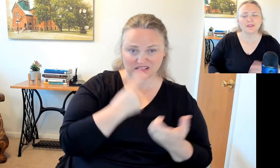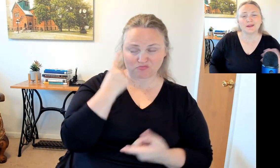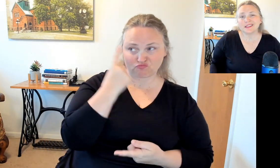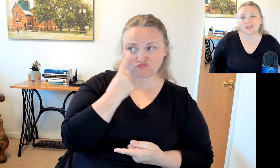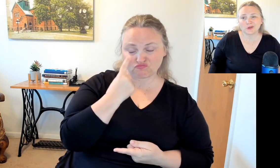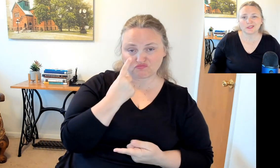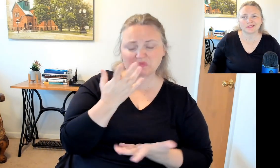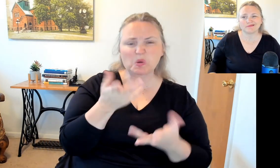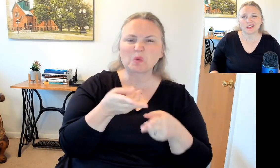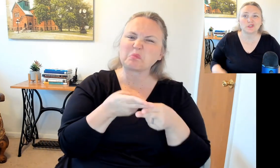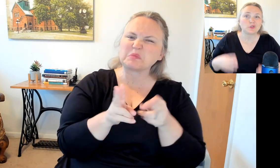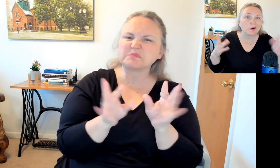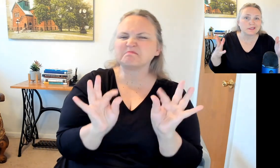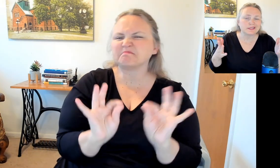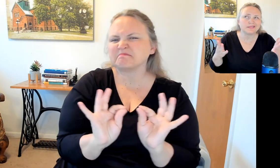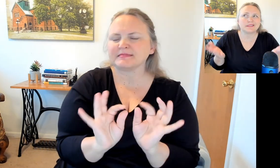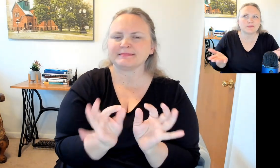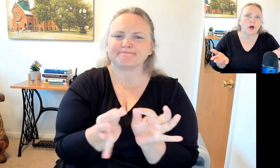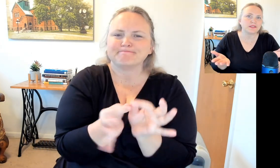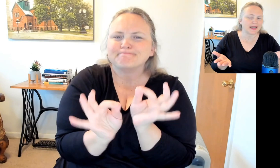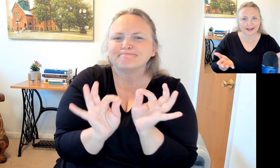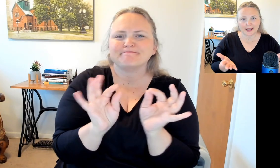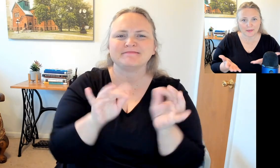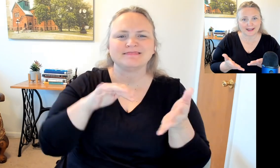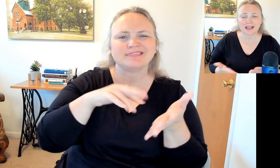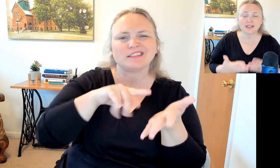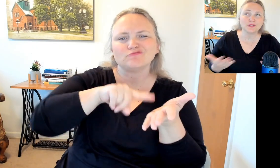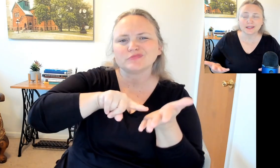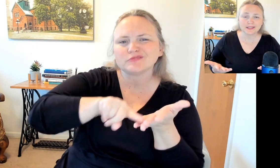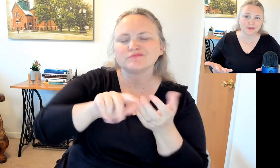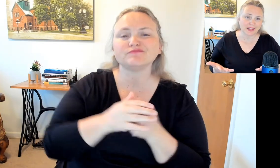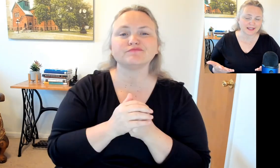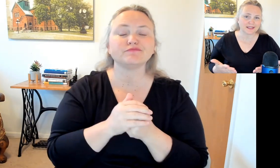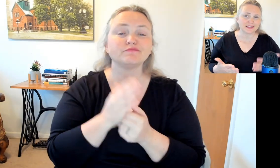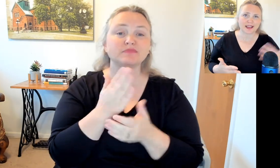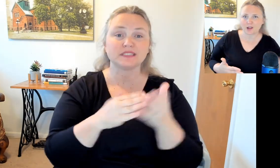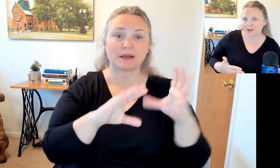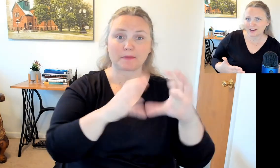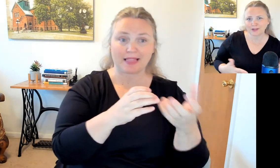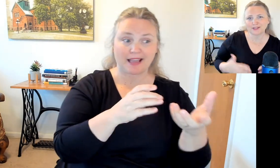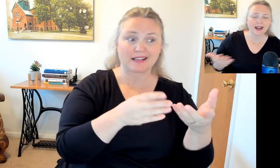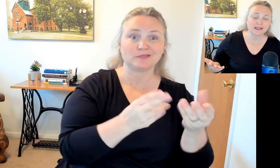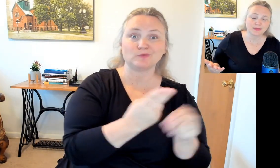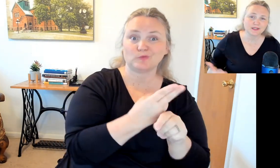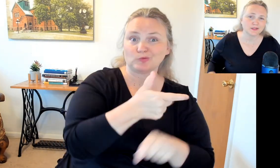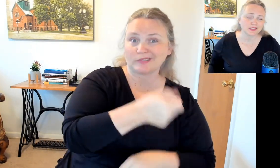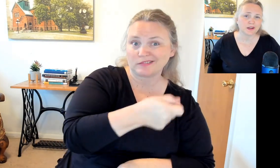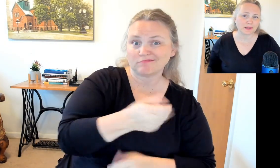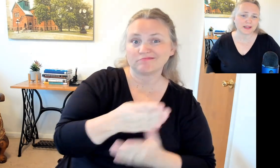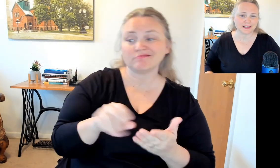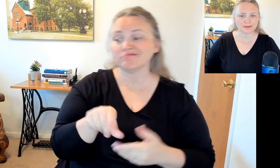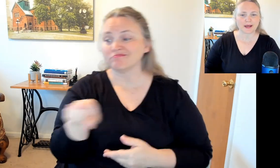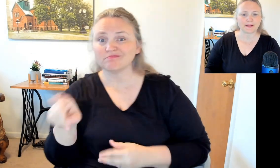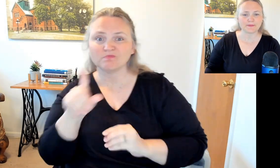So I did a short, a short, small study about it. I used it in some classes and not at others and asked my students their opinions about it.